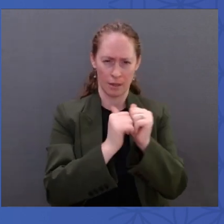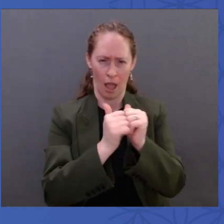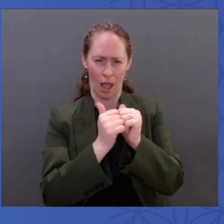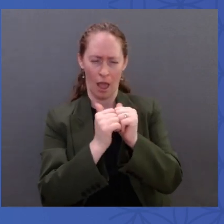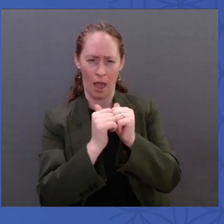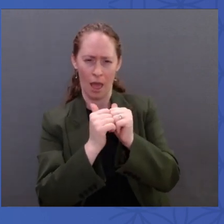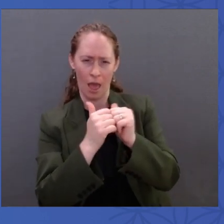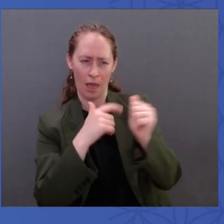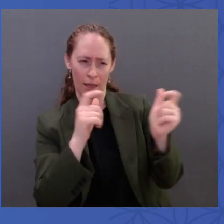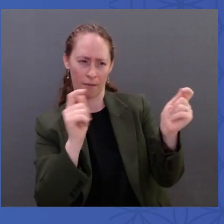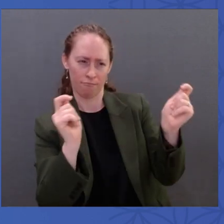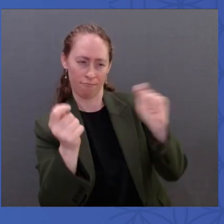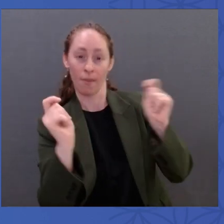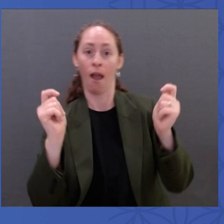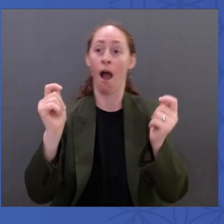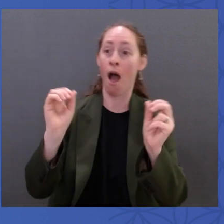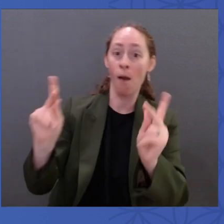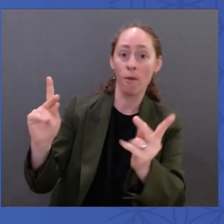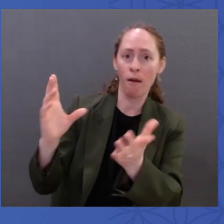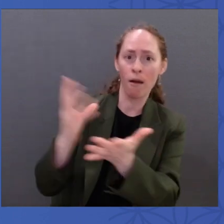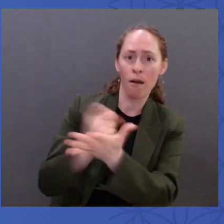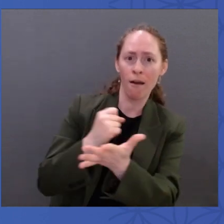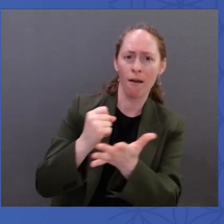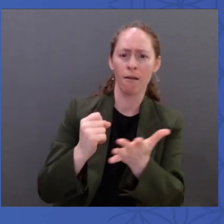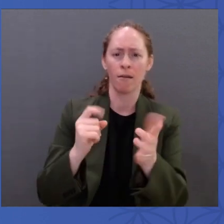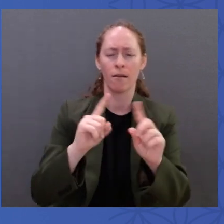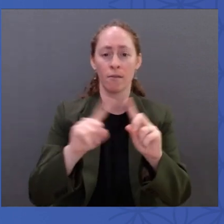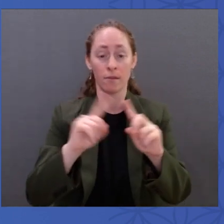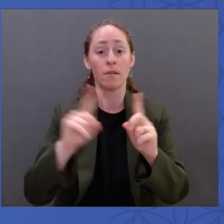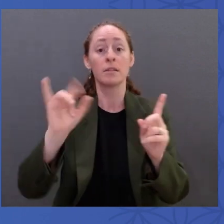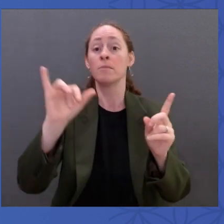in digital goods and services so companies don't have to hand